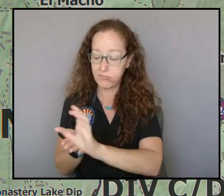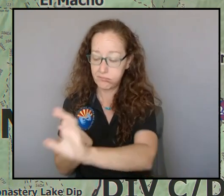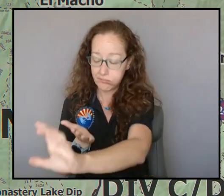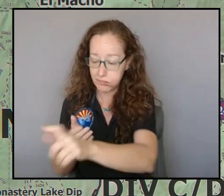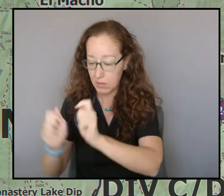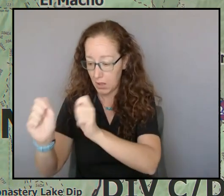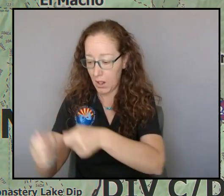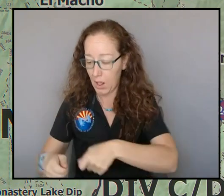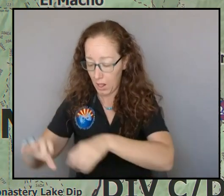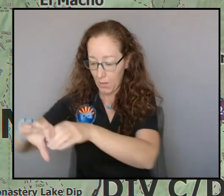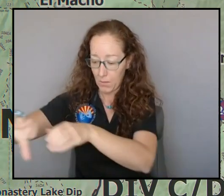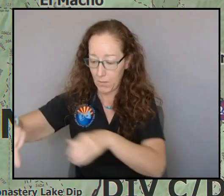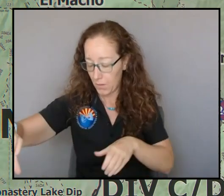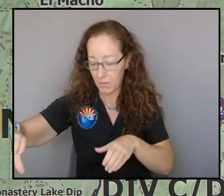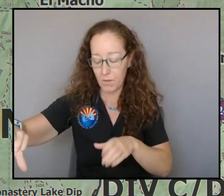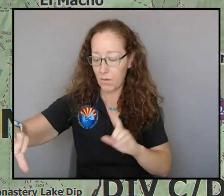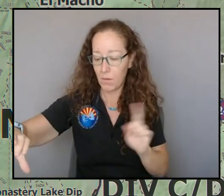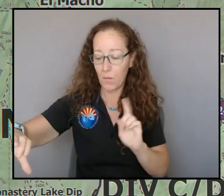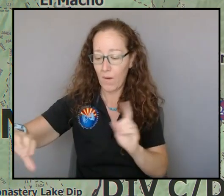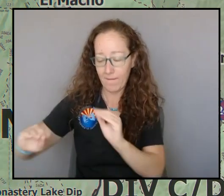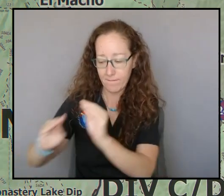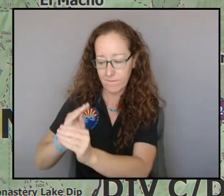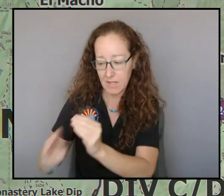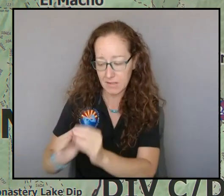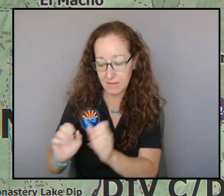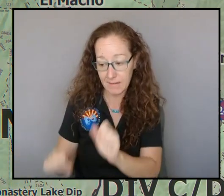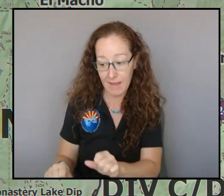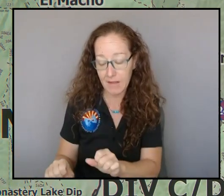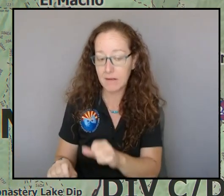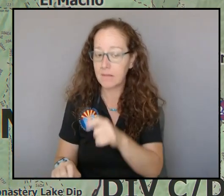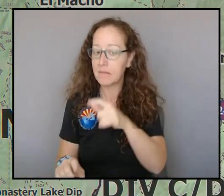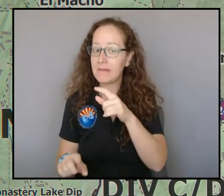the control feature on the outside where the green